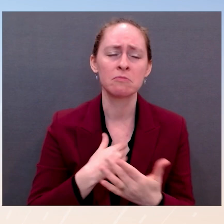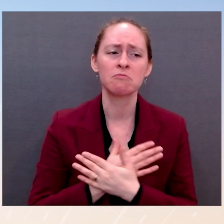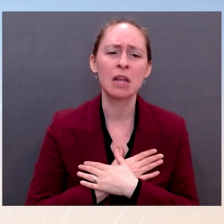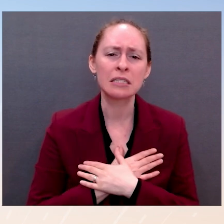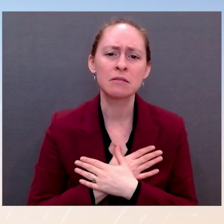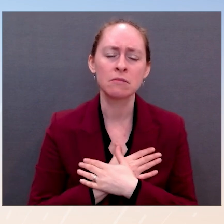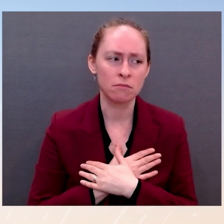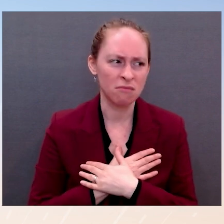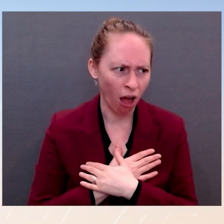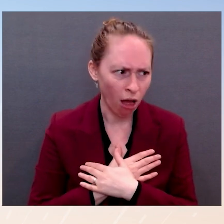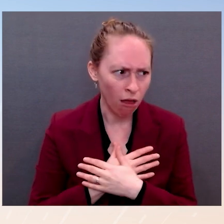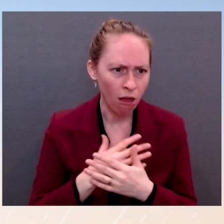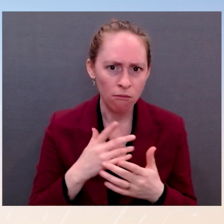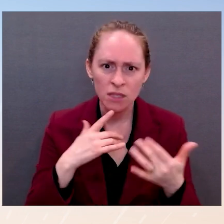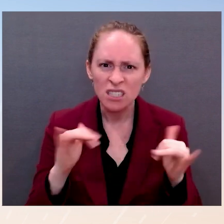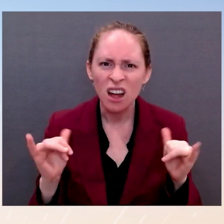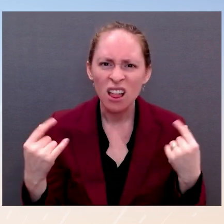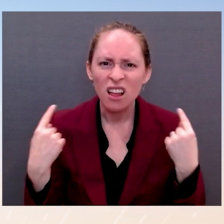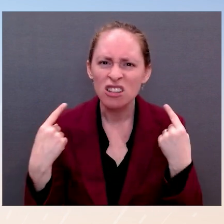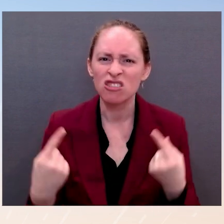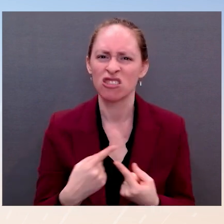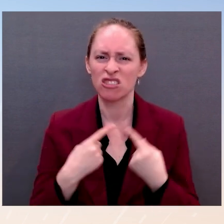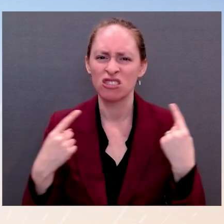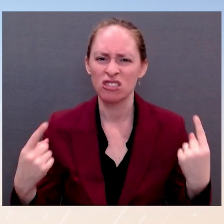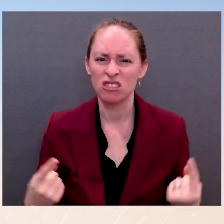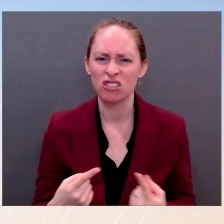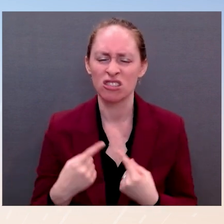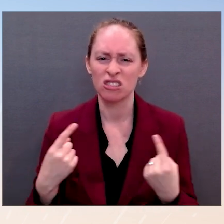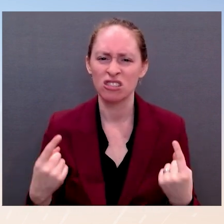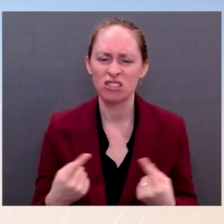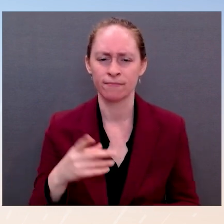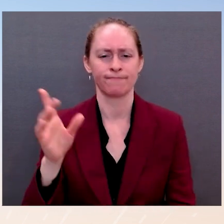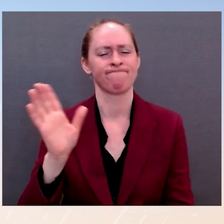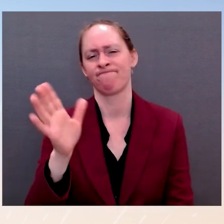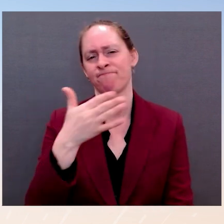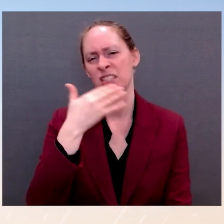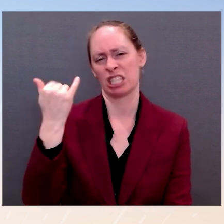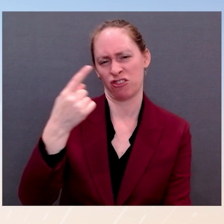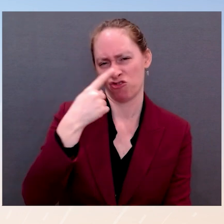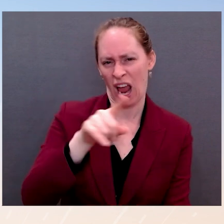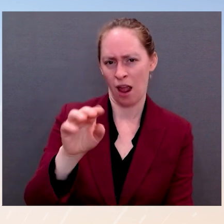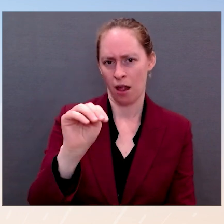but it just wasn't getting any better. So my doctor had me get an MRI of my neck and upper back,